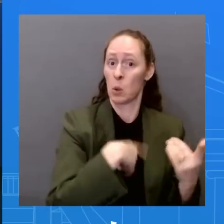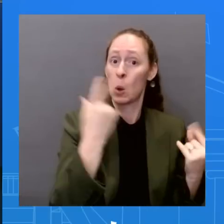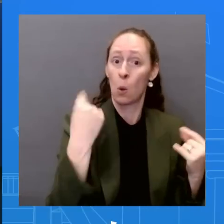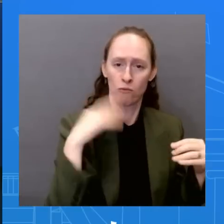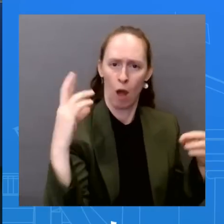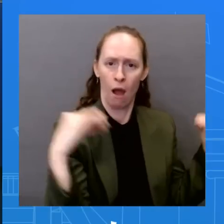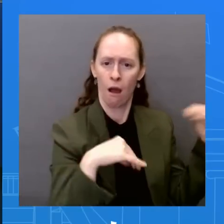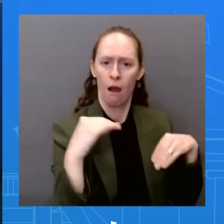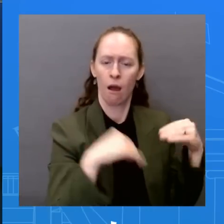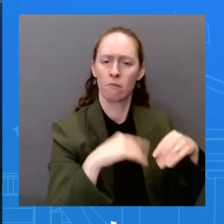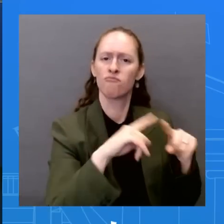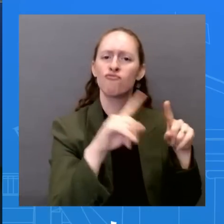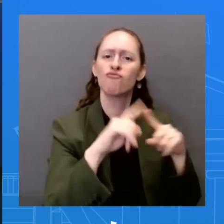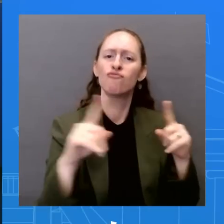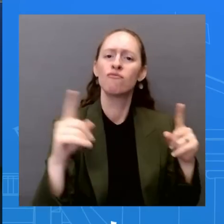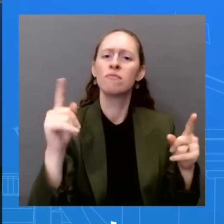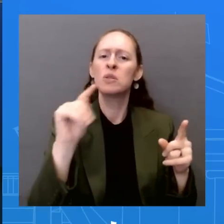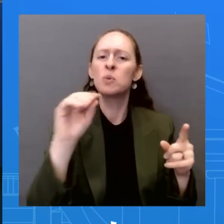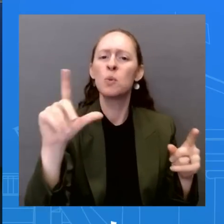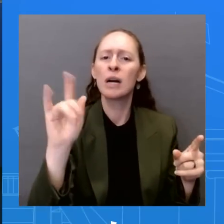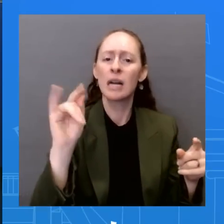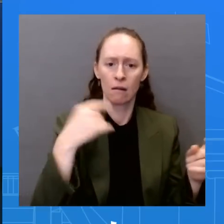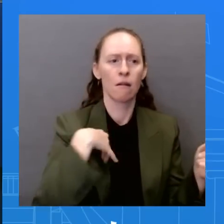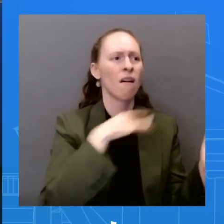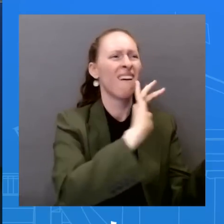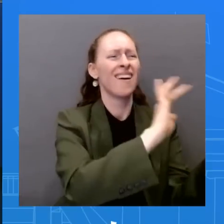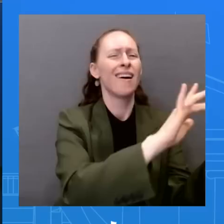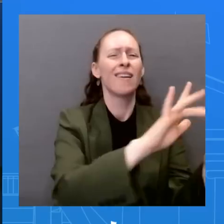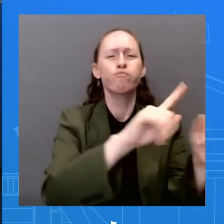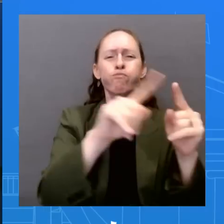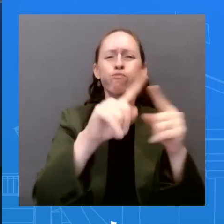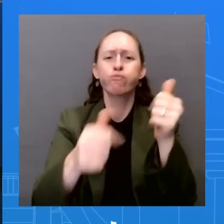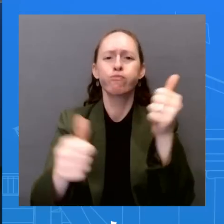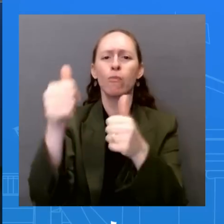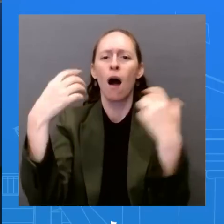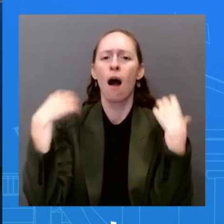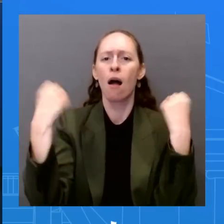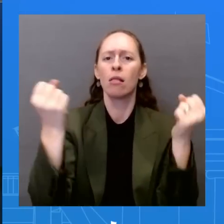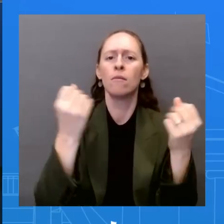with the higher executives of the universities to make them aware of the resources that we have.